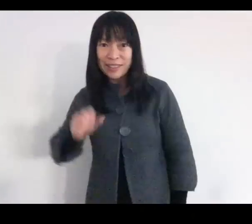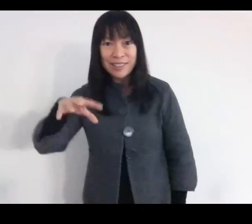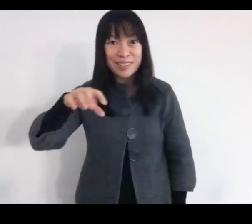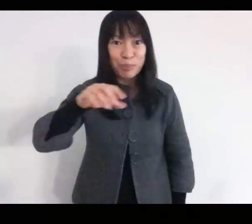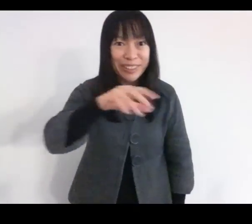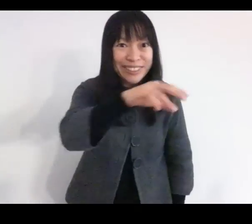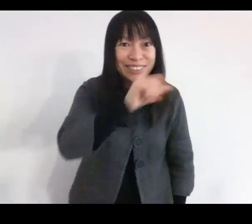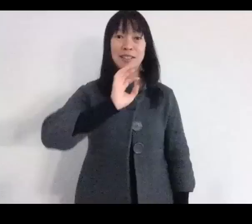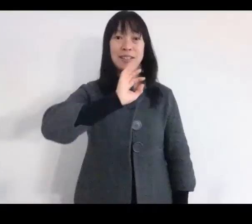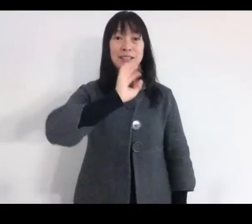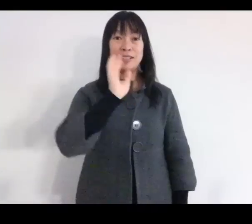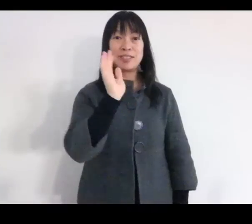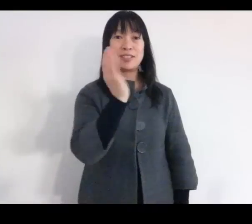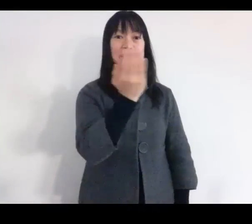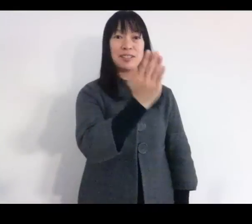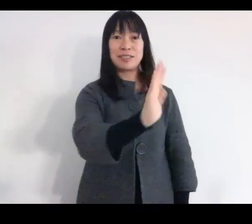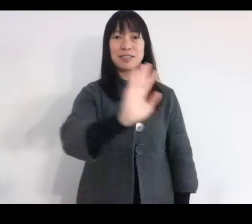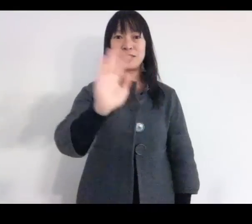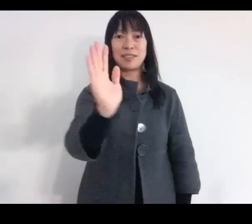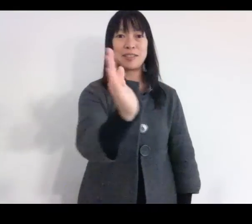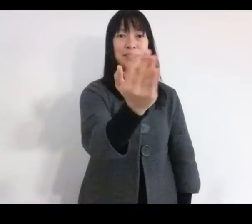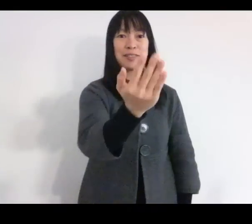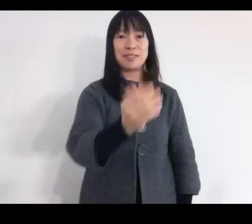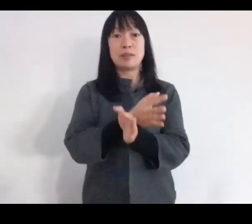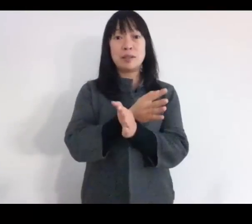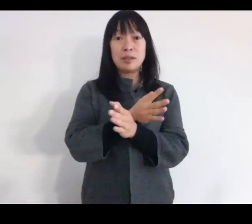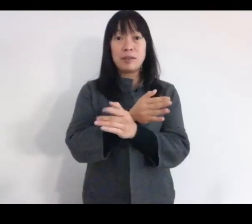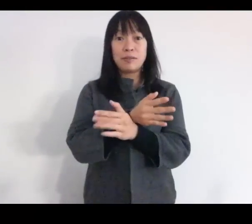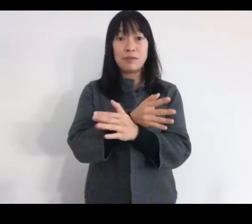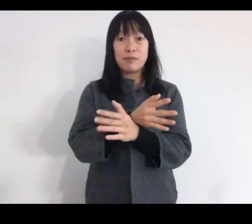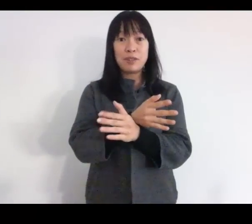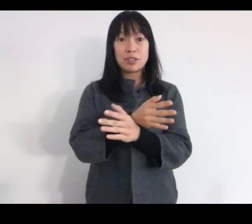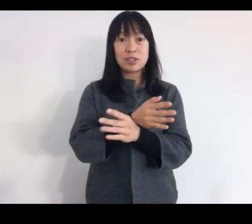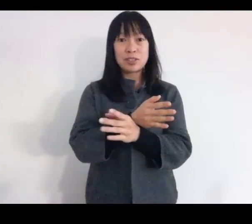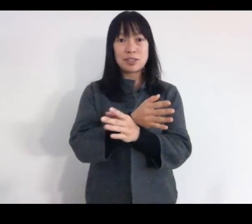SPIDER SHARK FISH